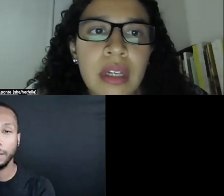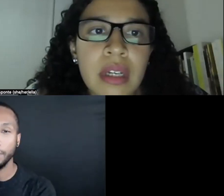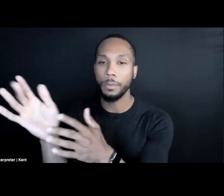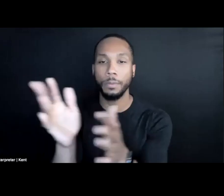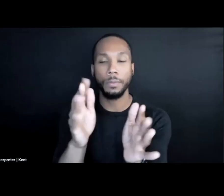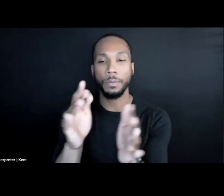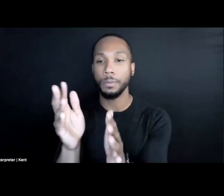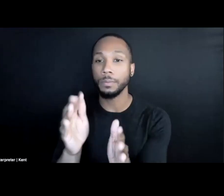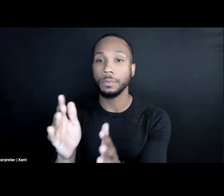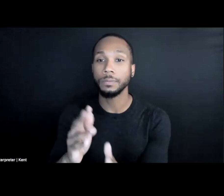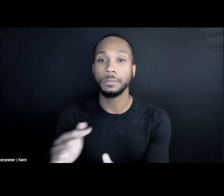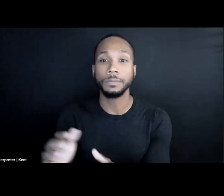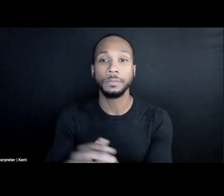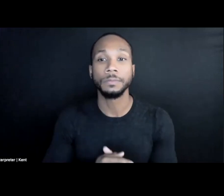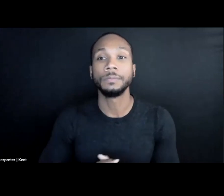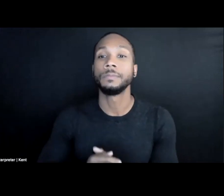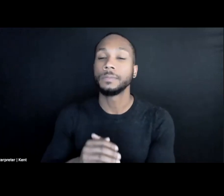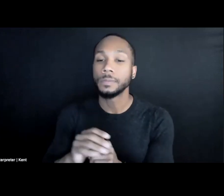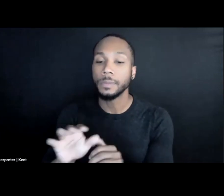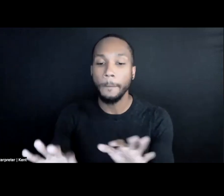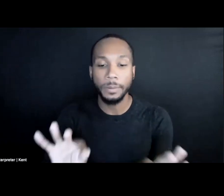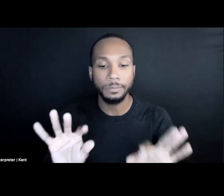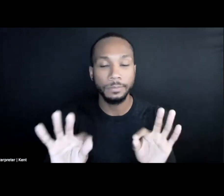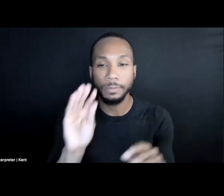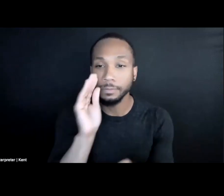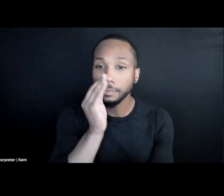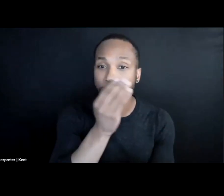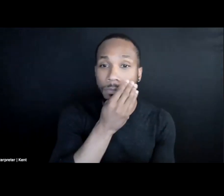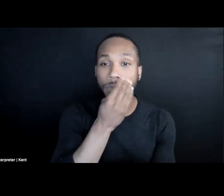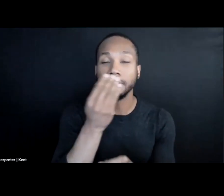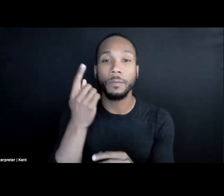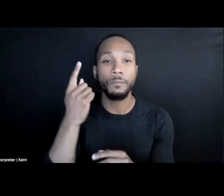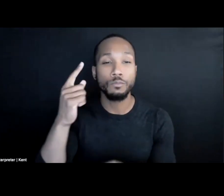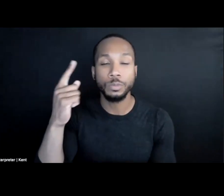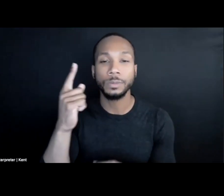they pick the hibiscus for their beloved who weeps by the sea